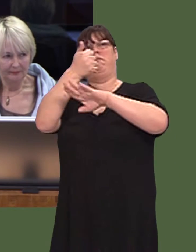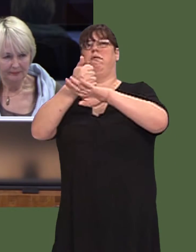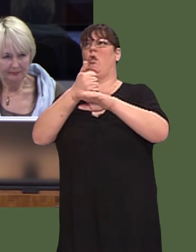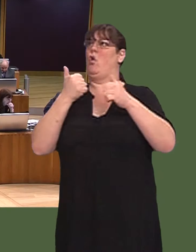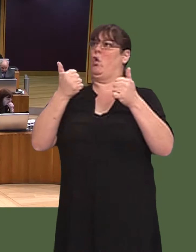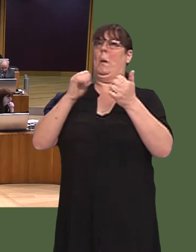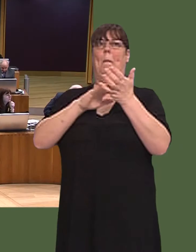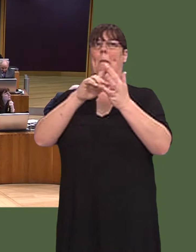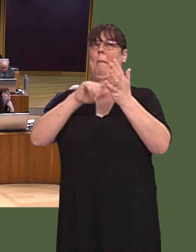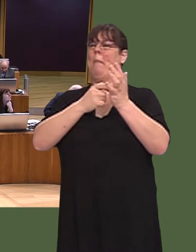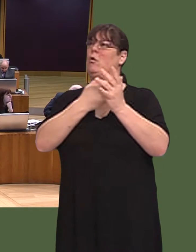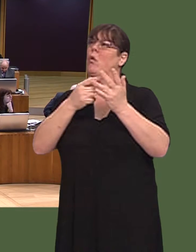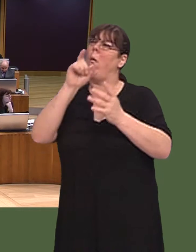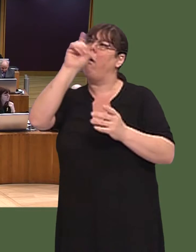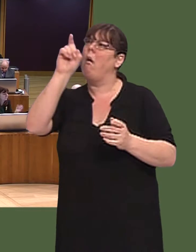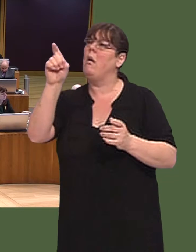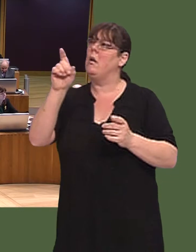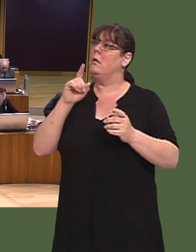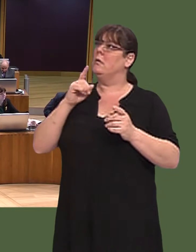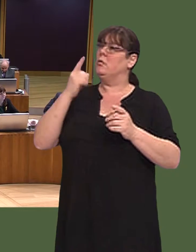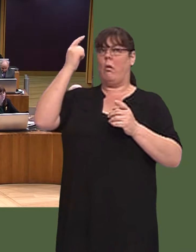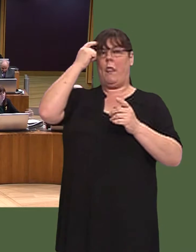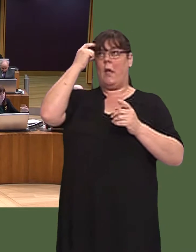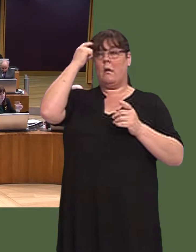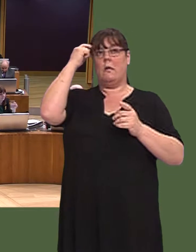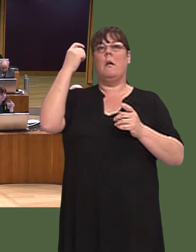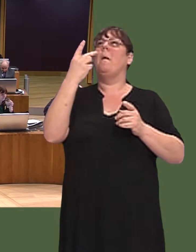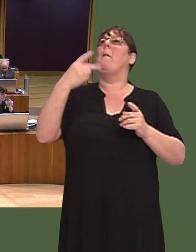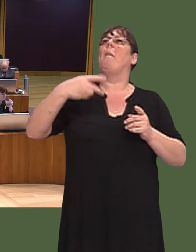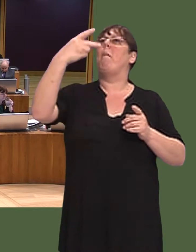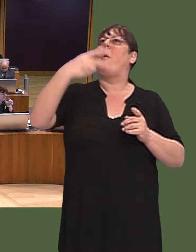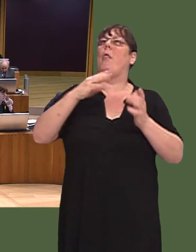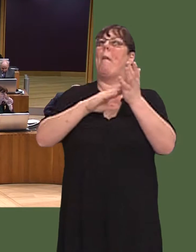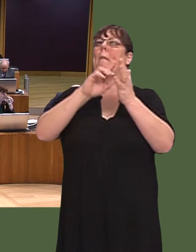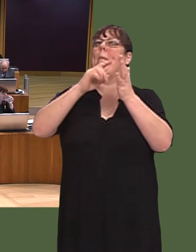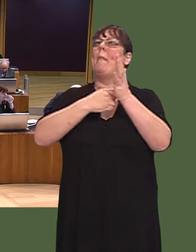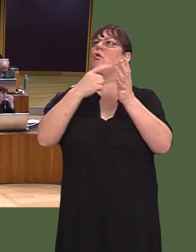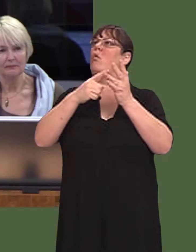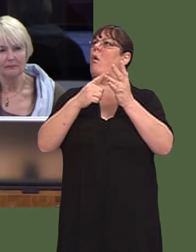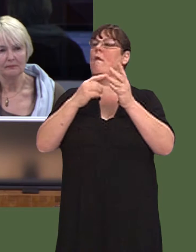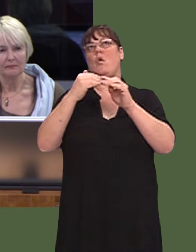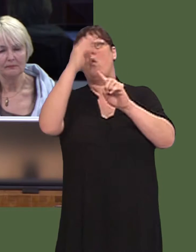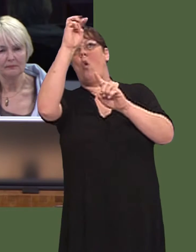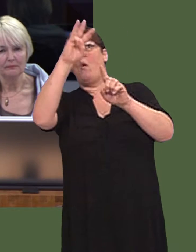Will you commit today that both metro systems that are planned in Wales will start with